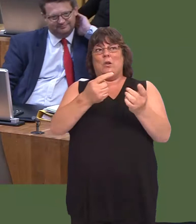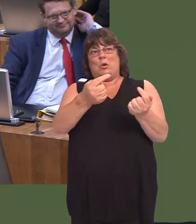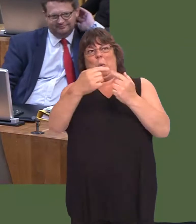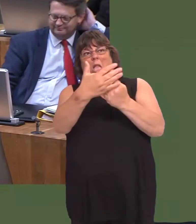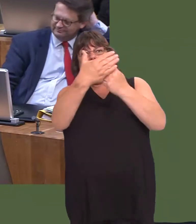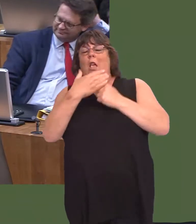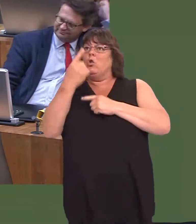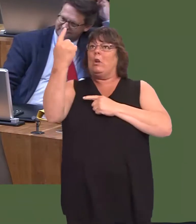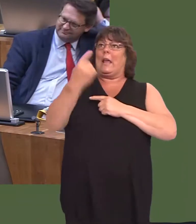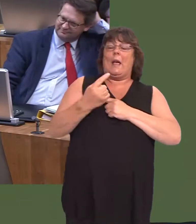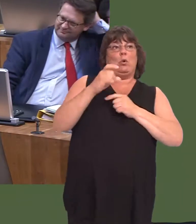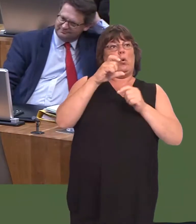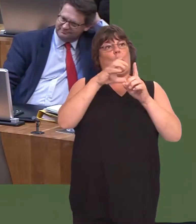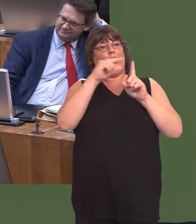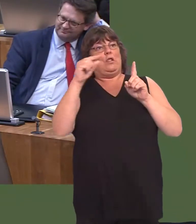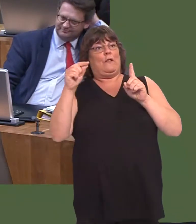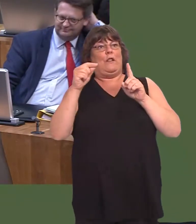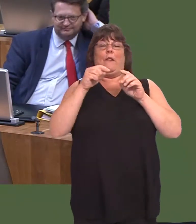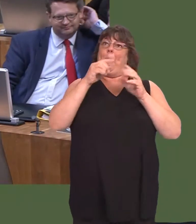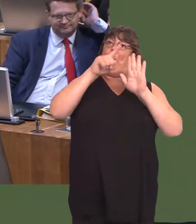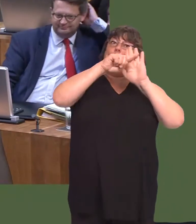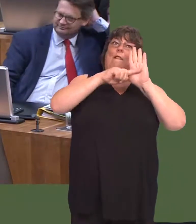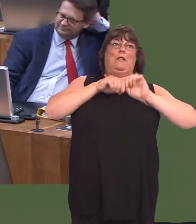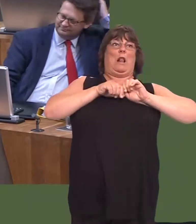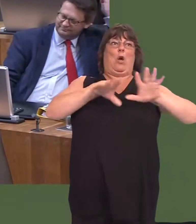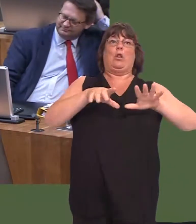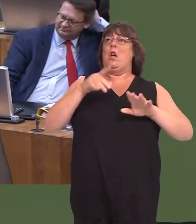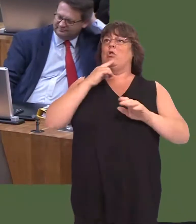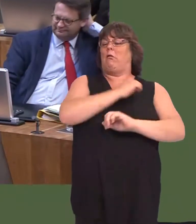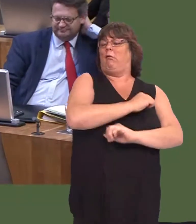Conservativesí manifesto launch, elbowed him out of the way, banned him from coming